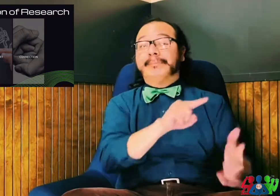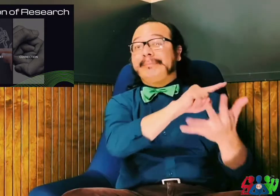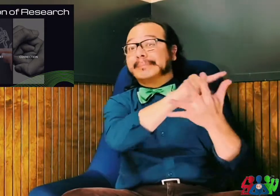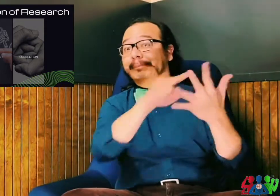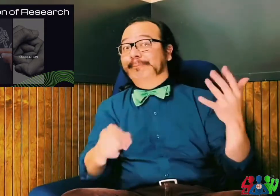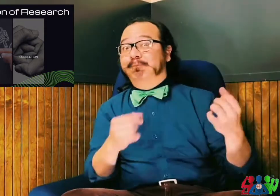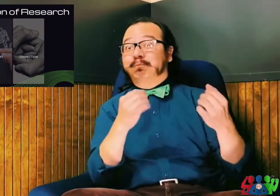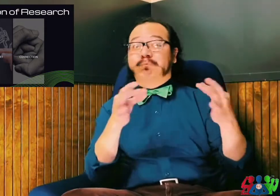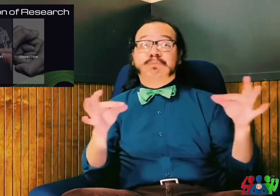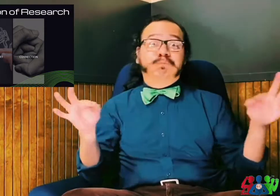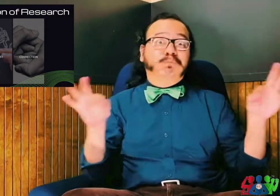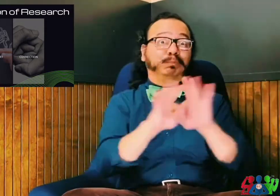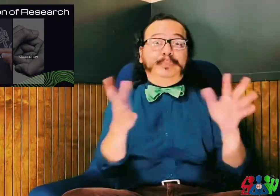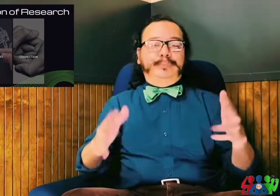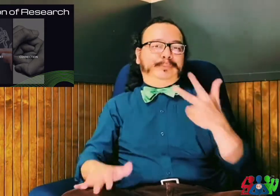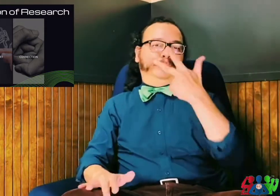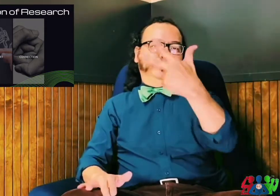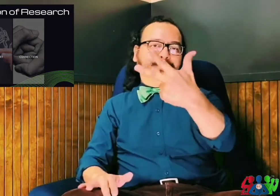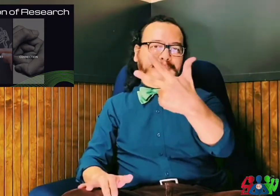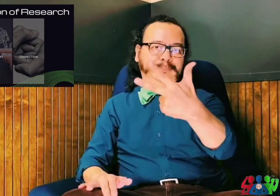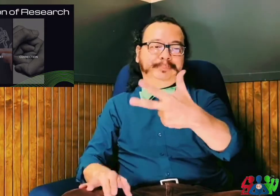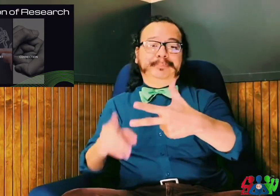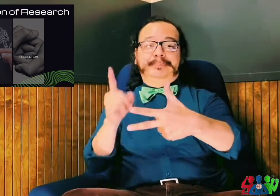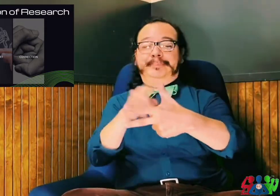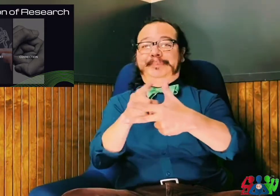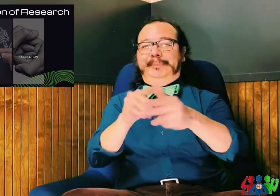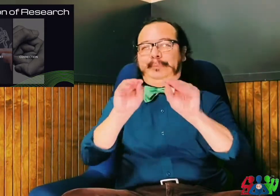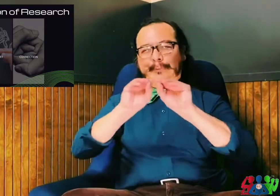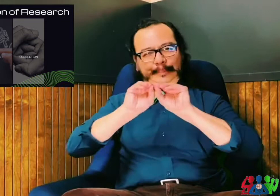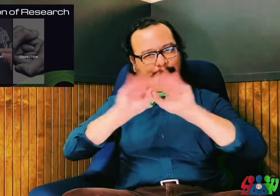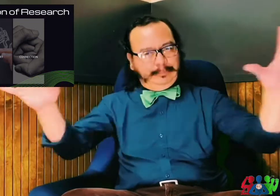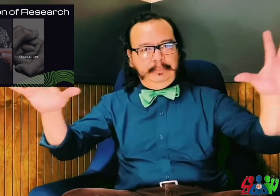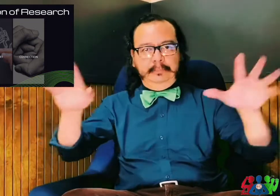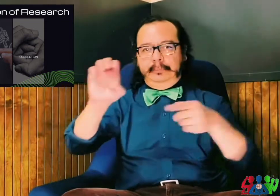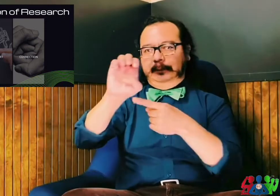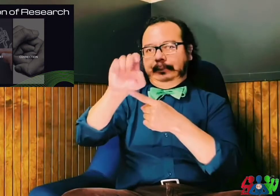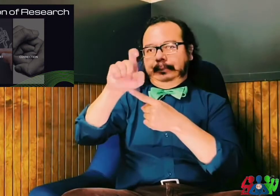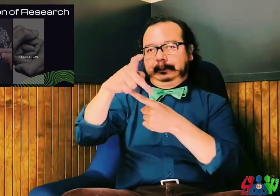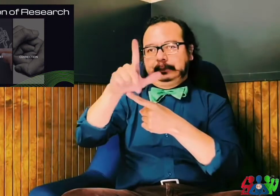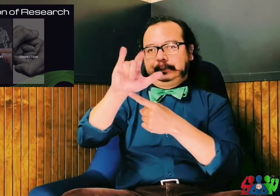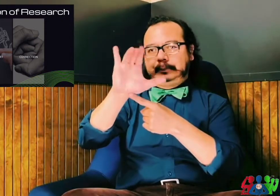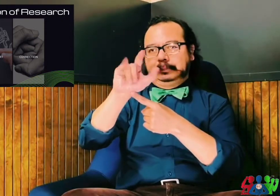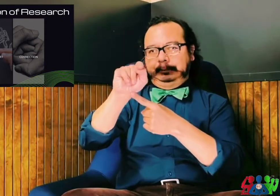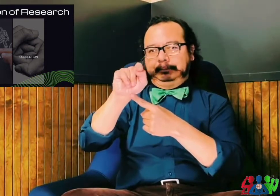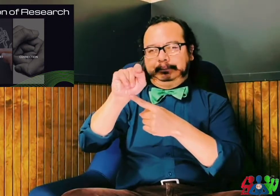Three key implications are: Explicit: Integration should be made explicit.